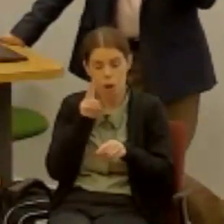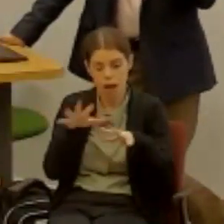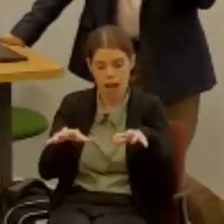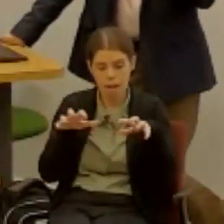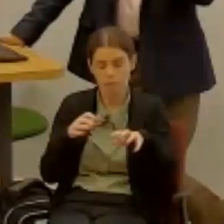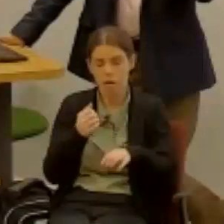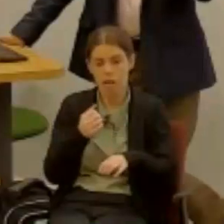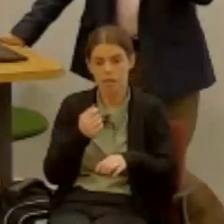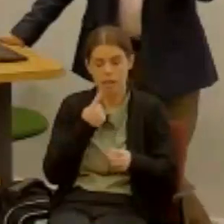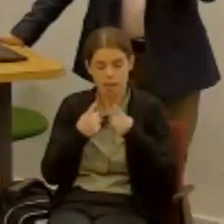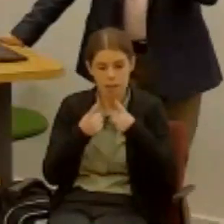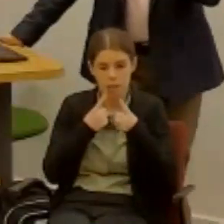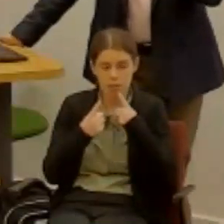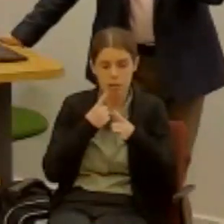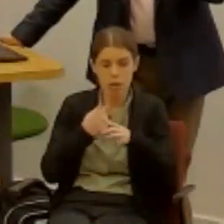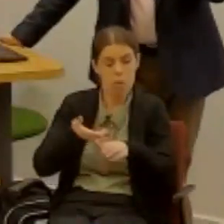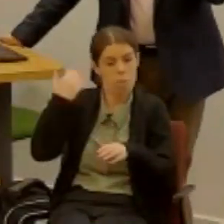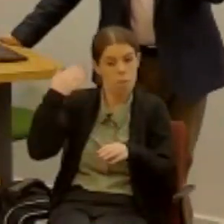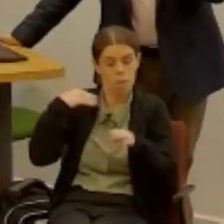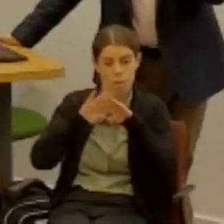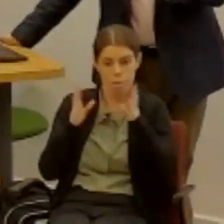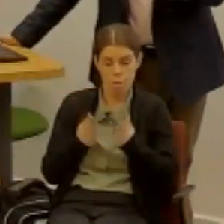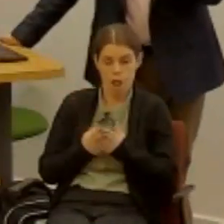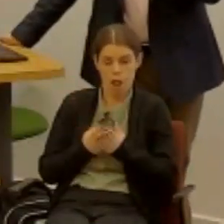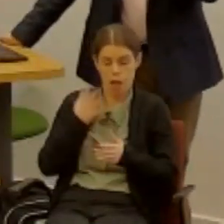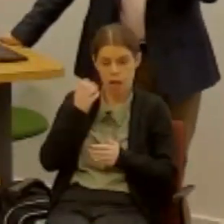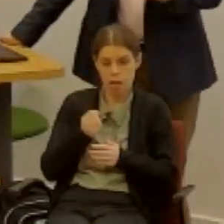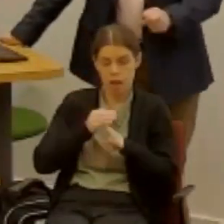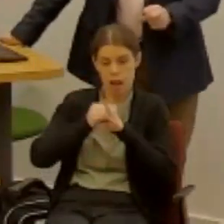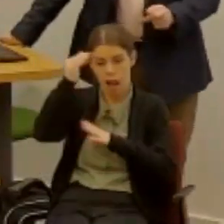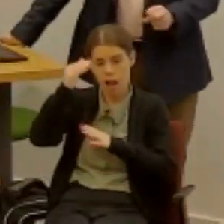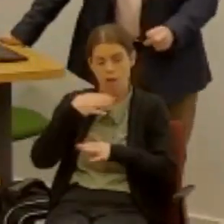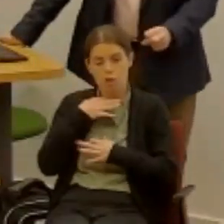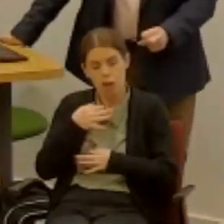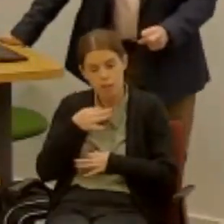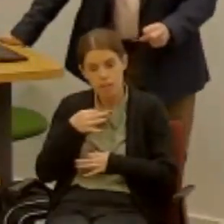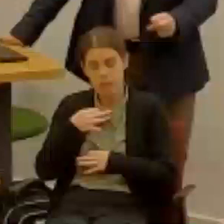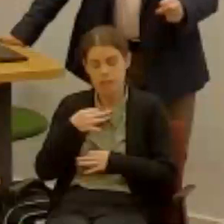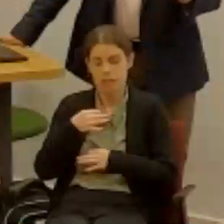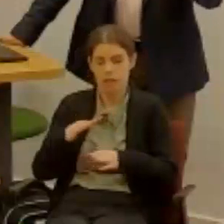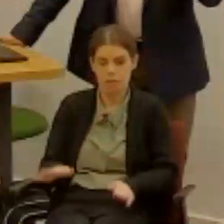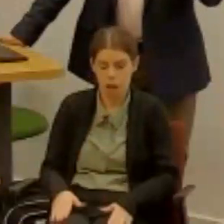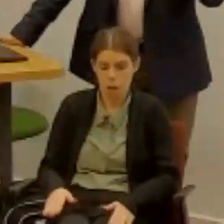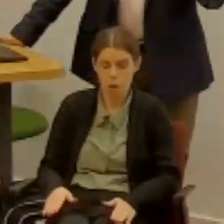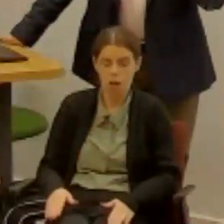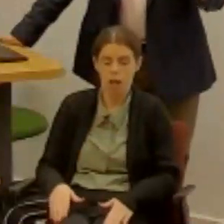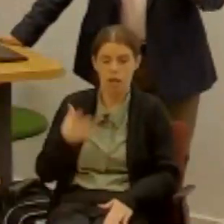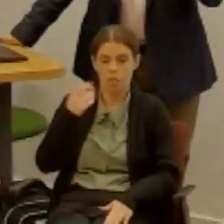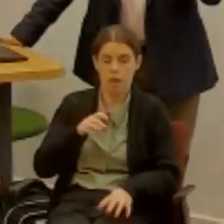we find out is that former footballers are much higher risk of a brightest of the lower limb, and the general population.